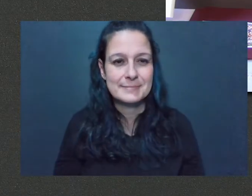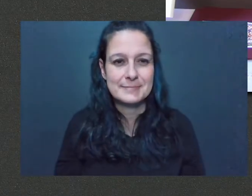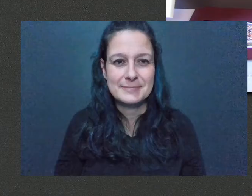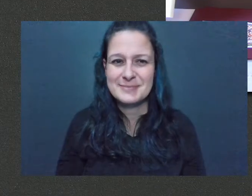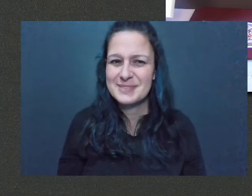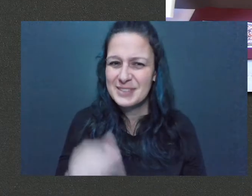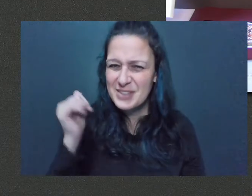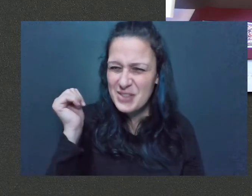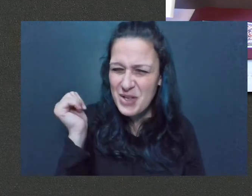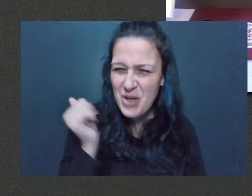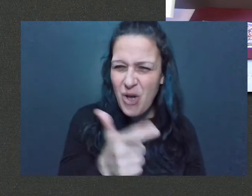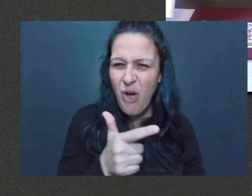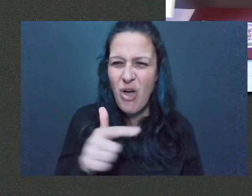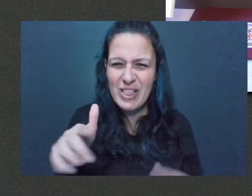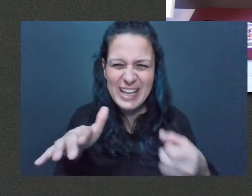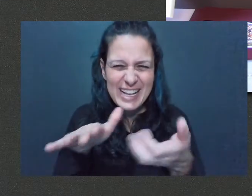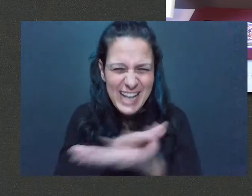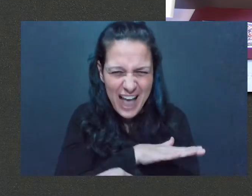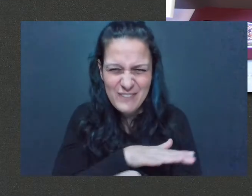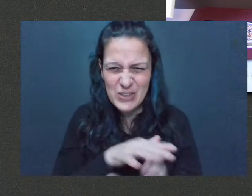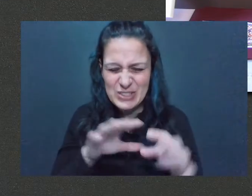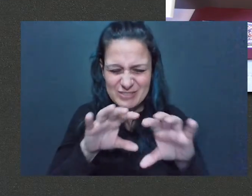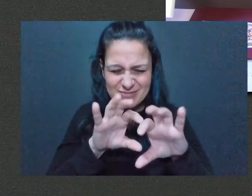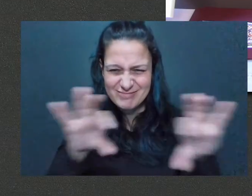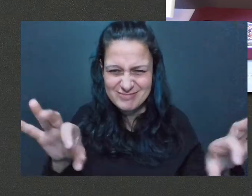and get every single spot with the peanut butter.